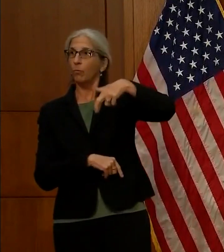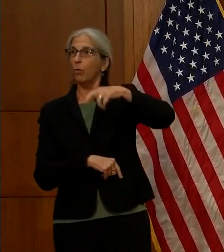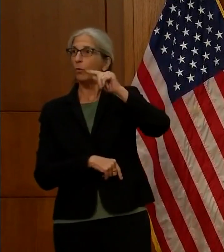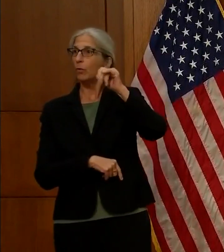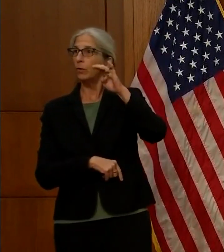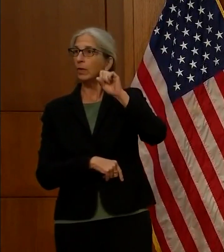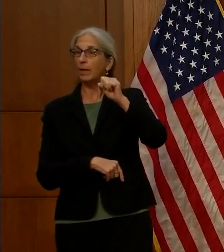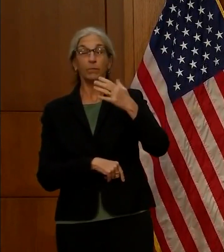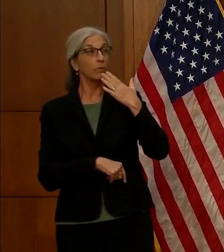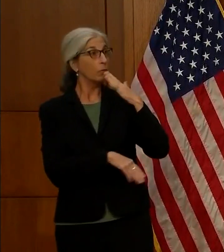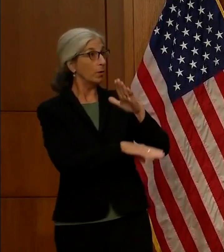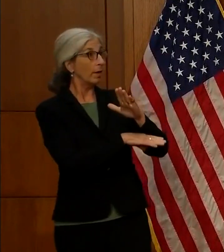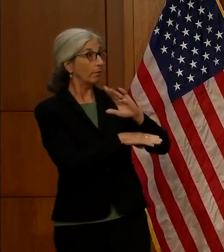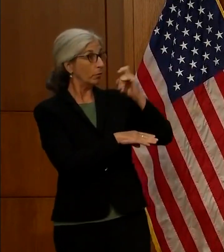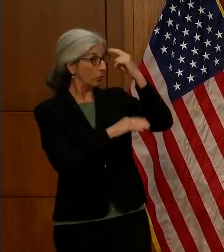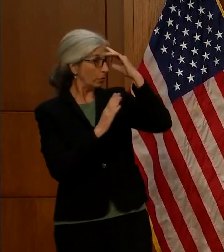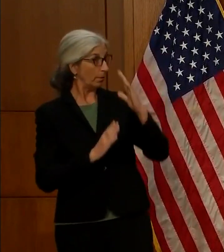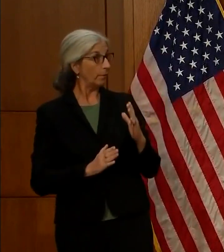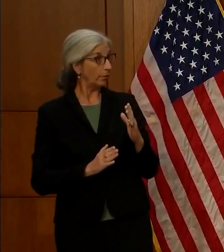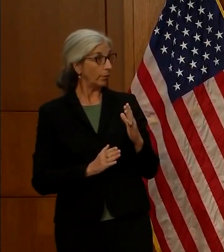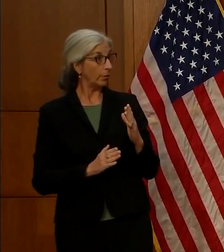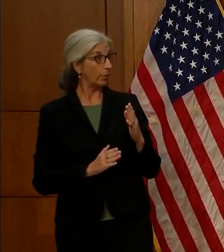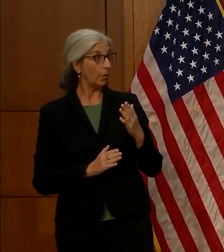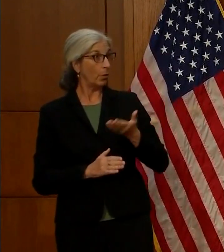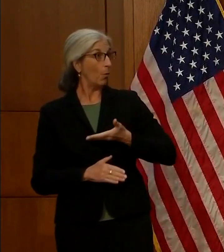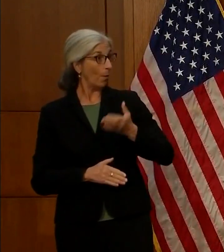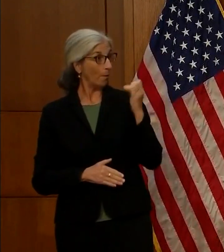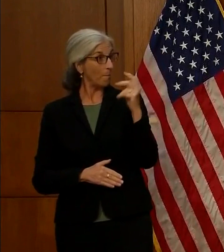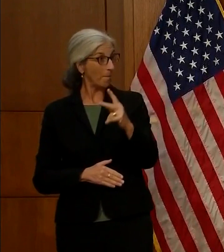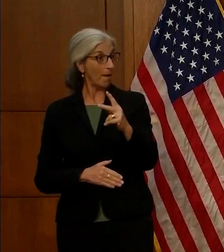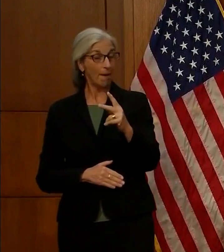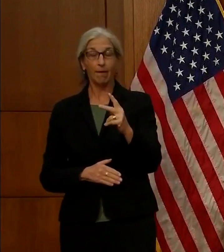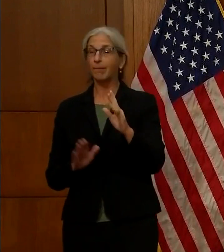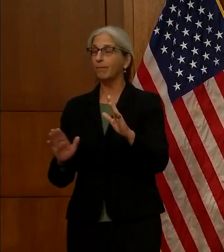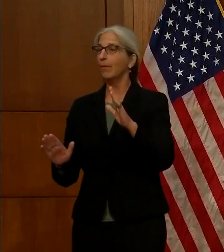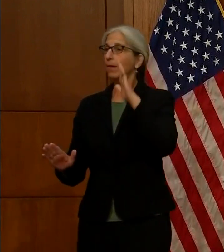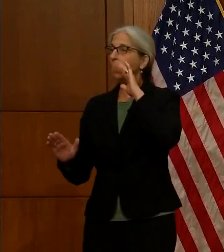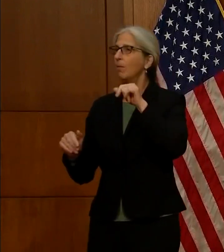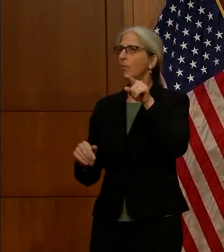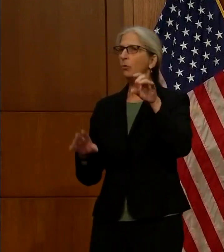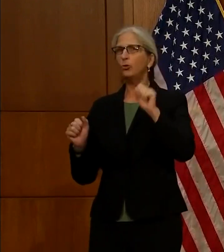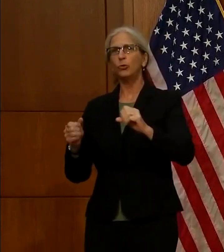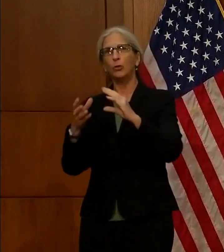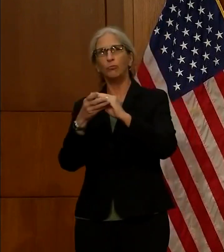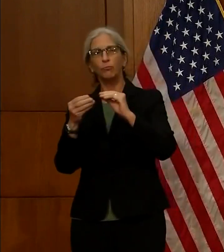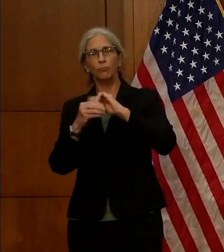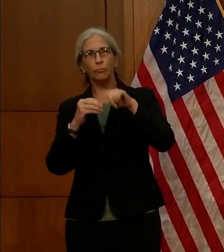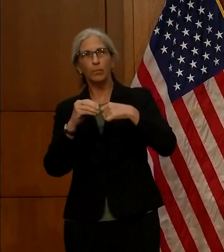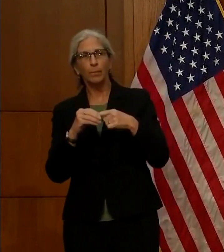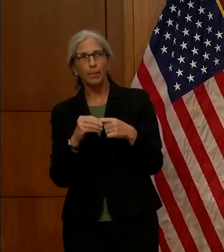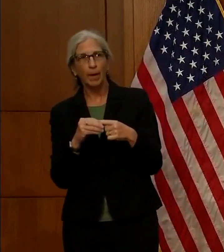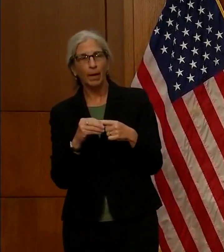THE RIGHT TIME. I HAVE A VERY